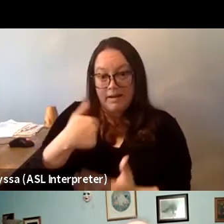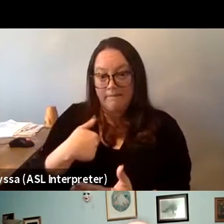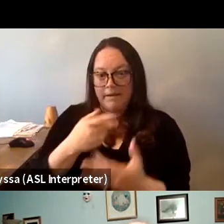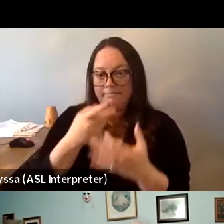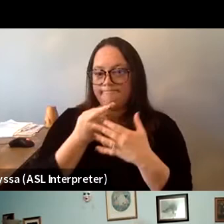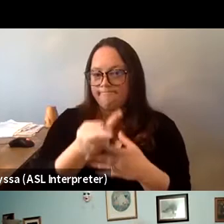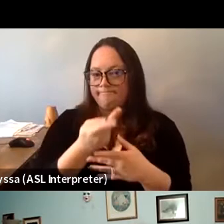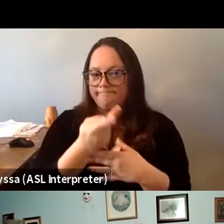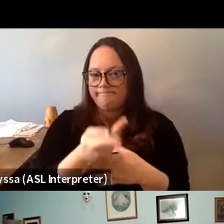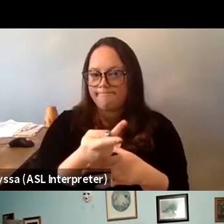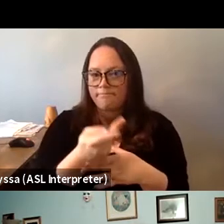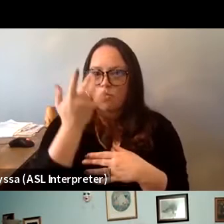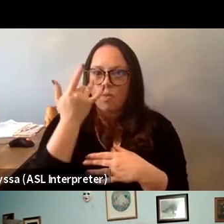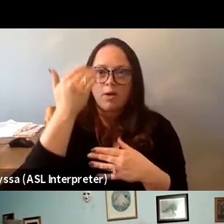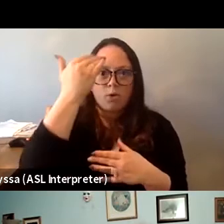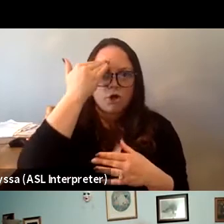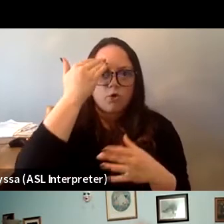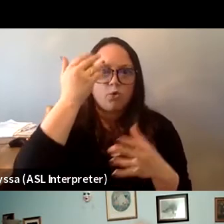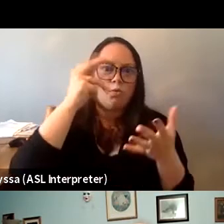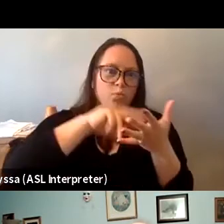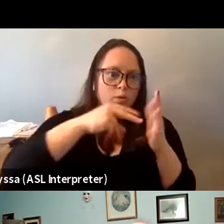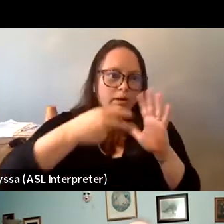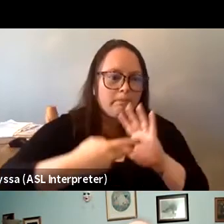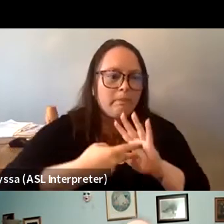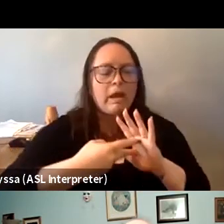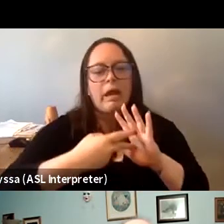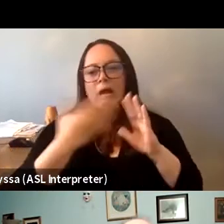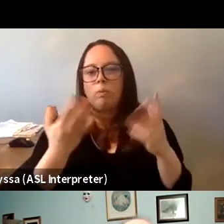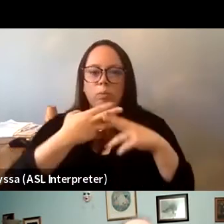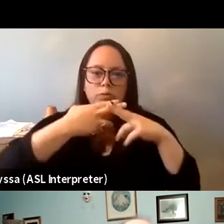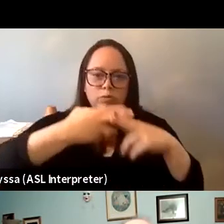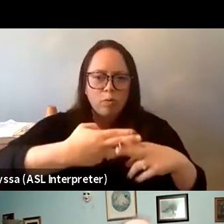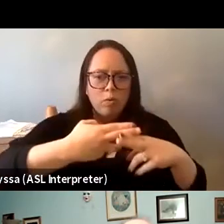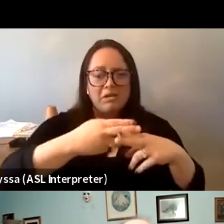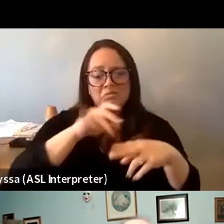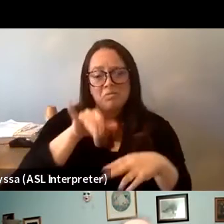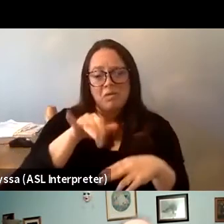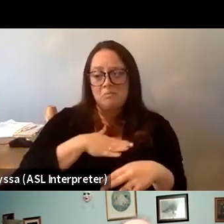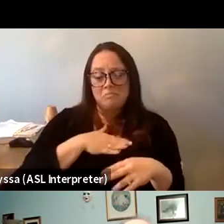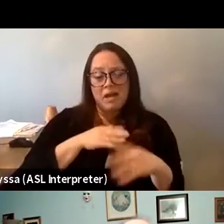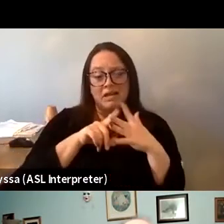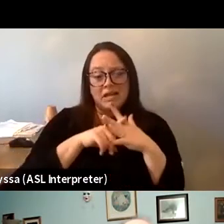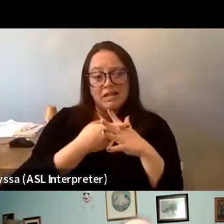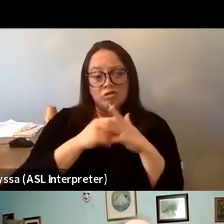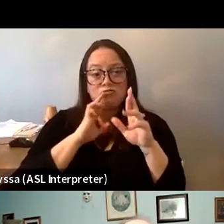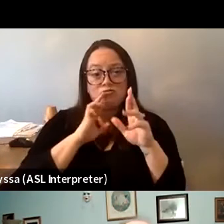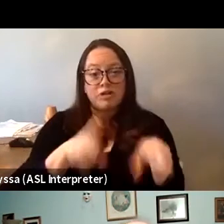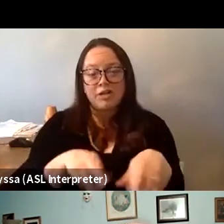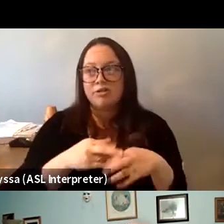And those were my initial reactions. So my concerns were